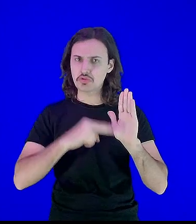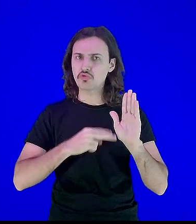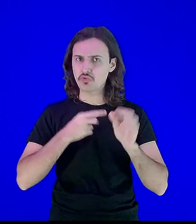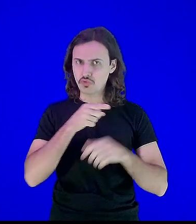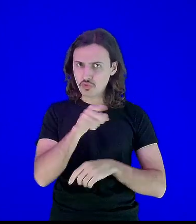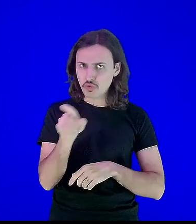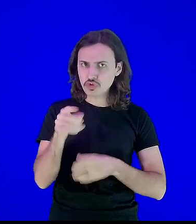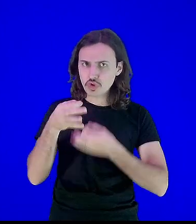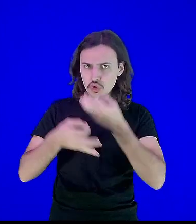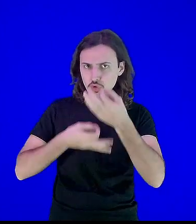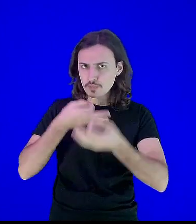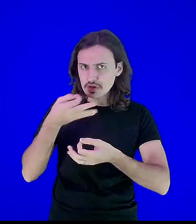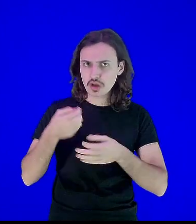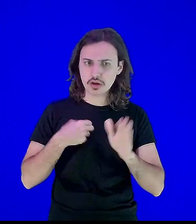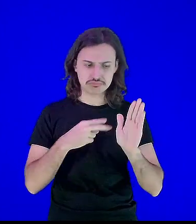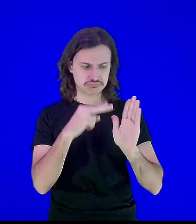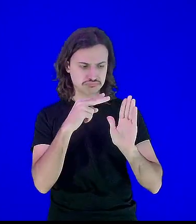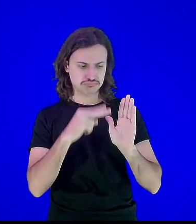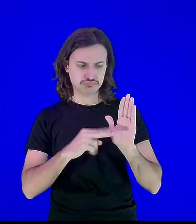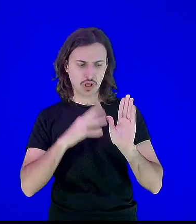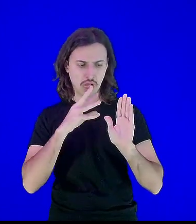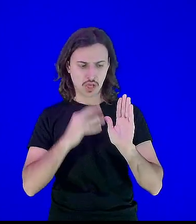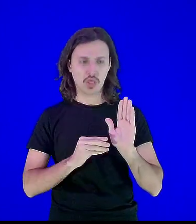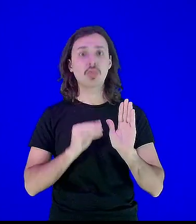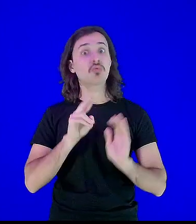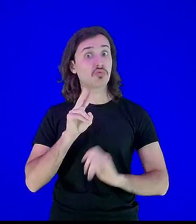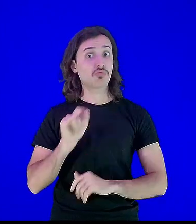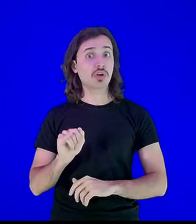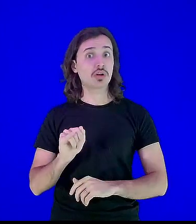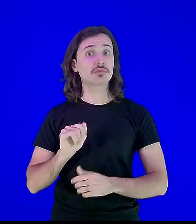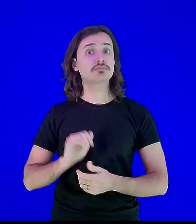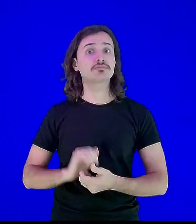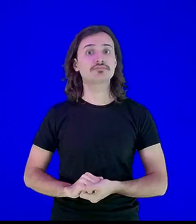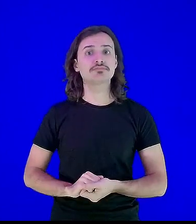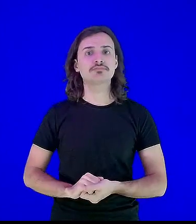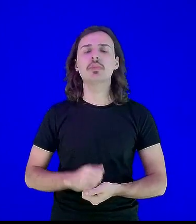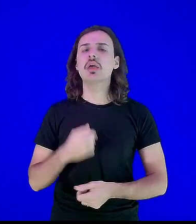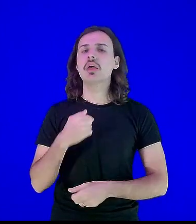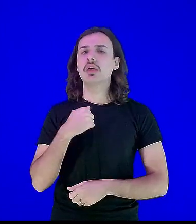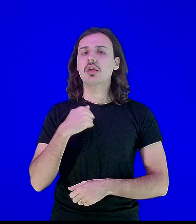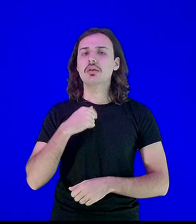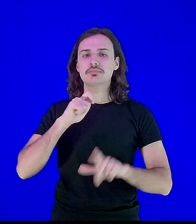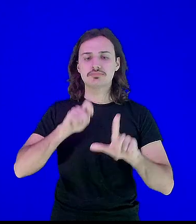after that, I will be working on making LetraSinal a product